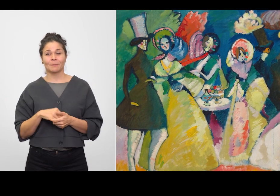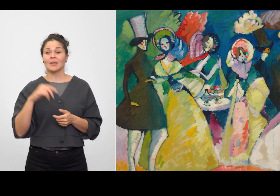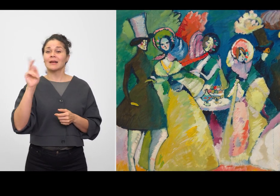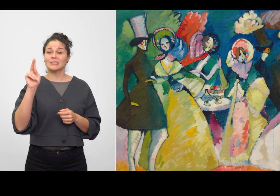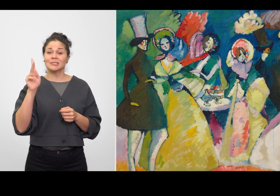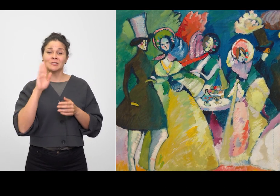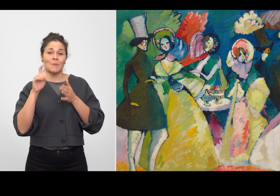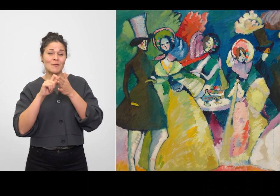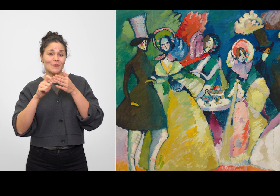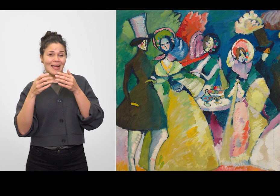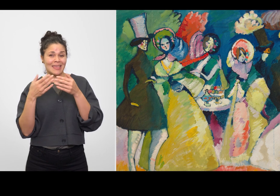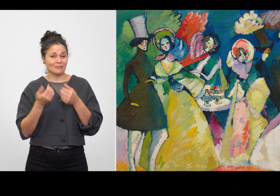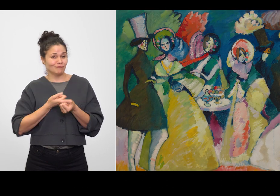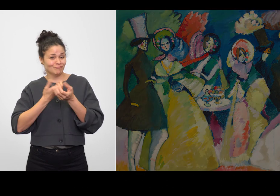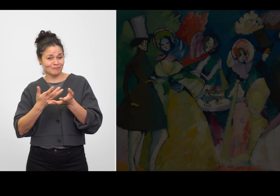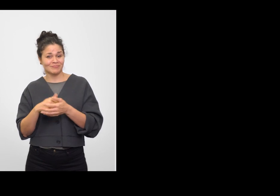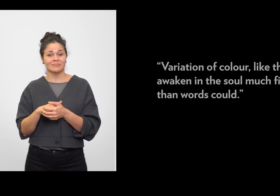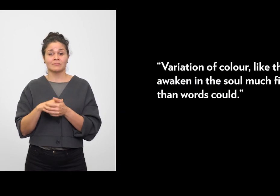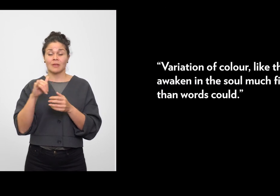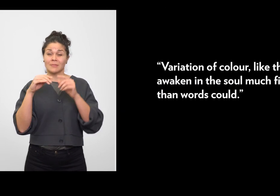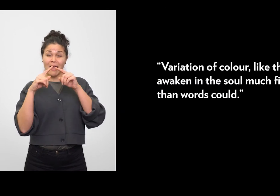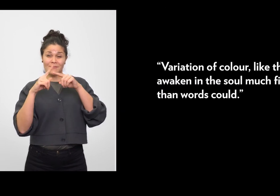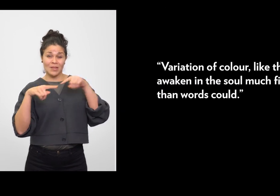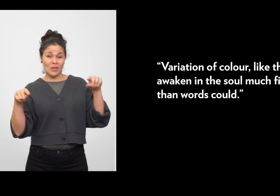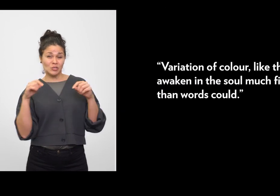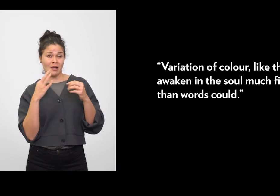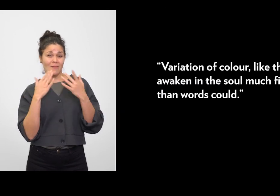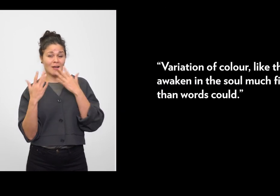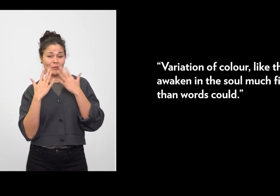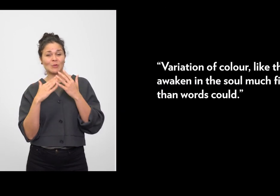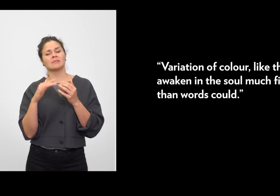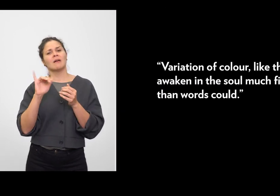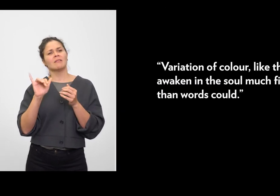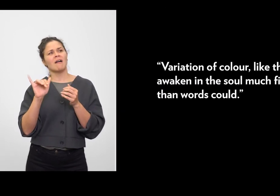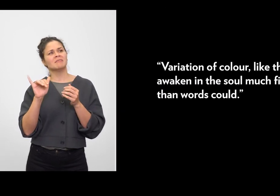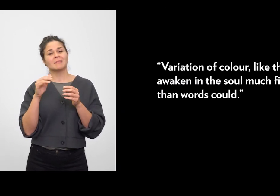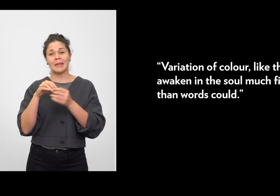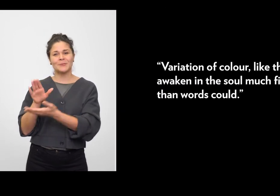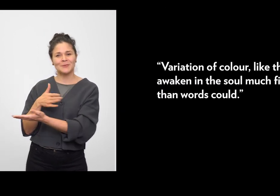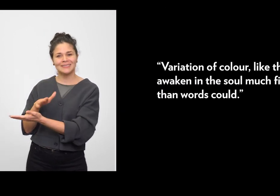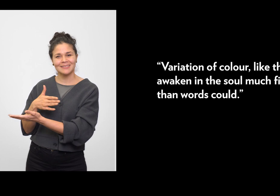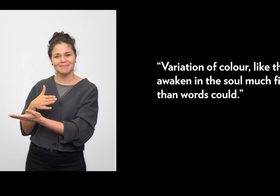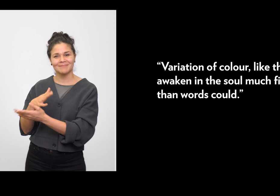Kandinsky would soon write that "Variation of colour, like those of music…